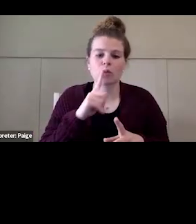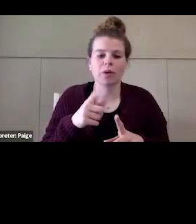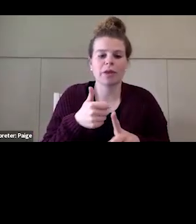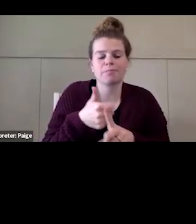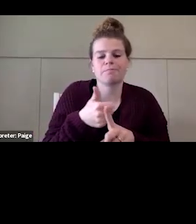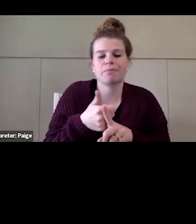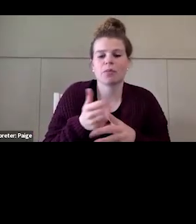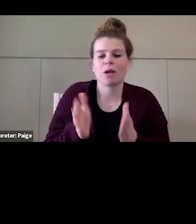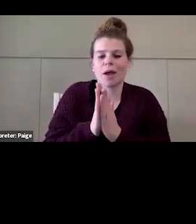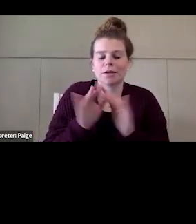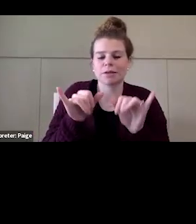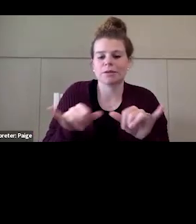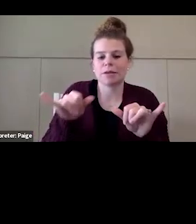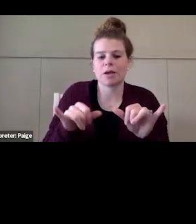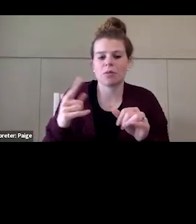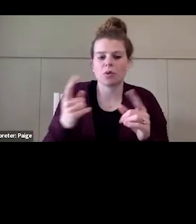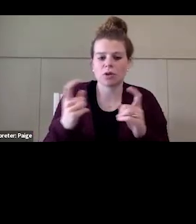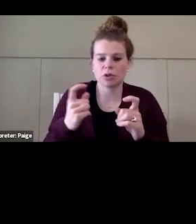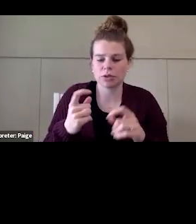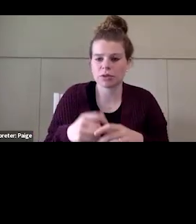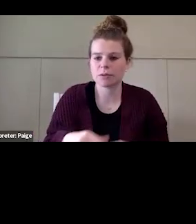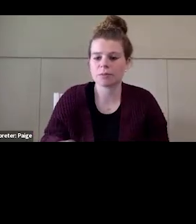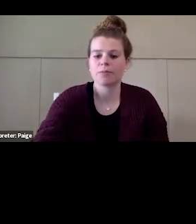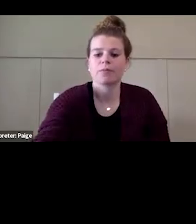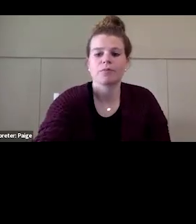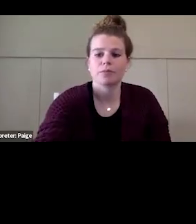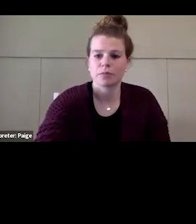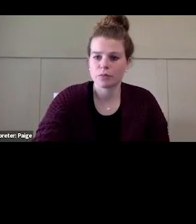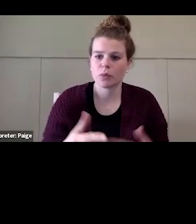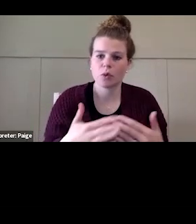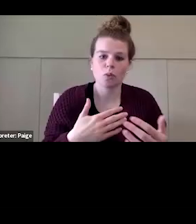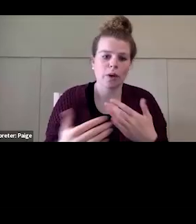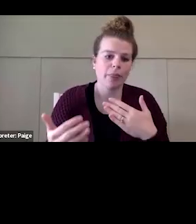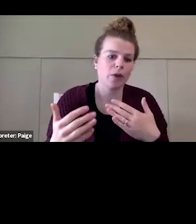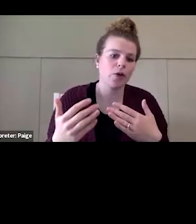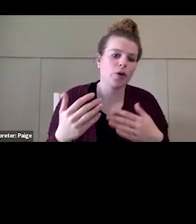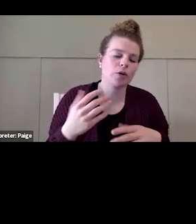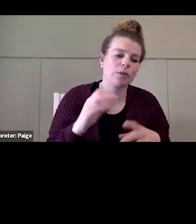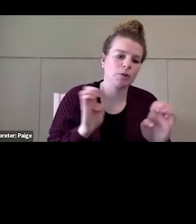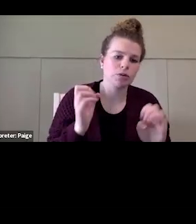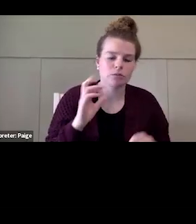for any person who calls in, whether that's 911 or the non-emergency line. And then based on those questions,